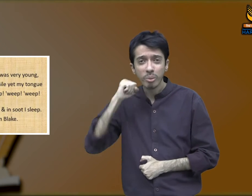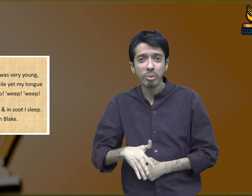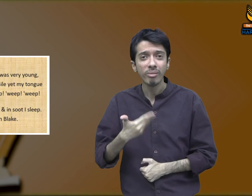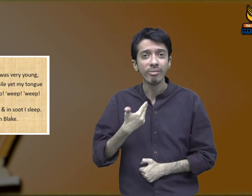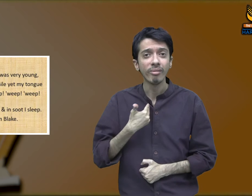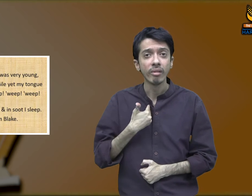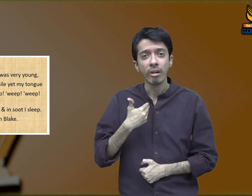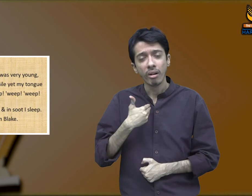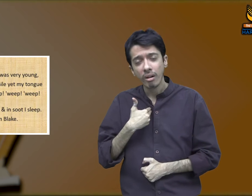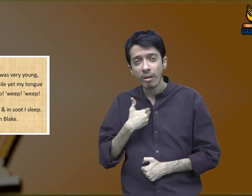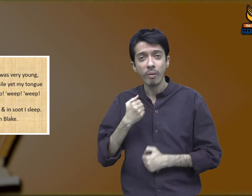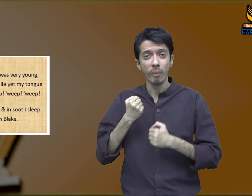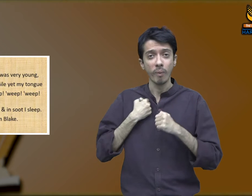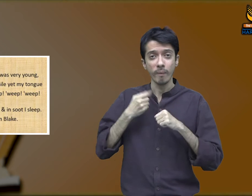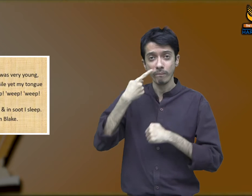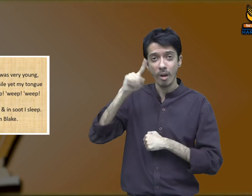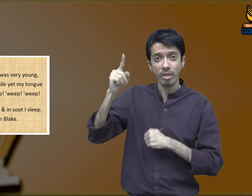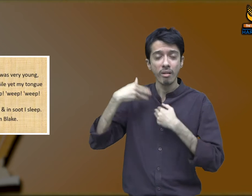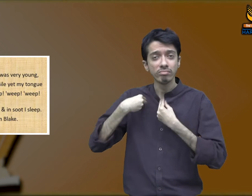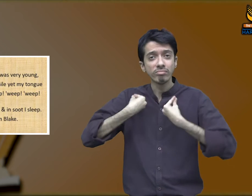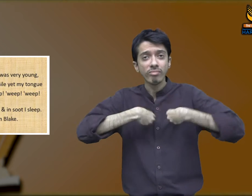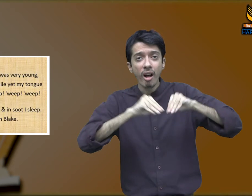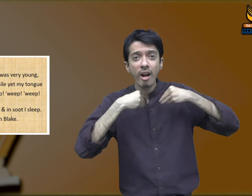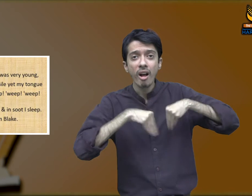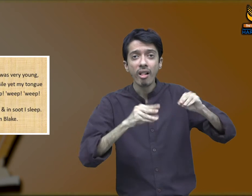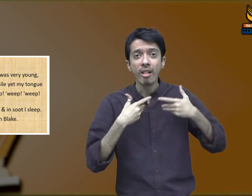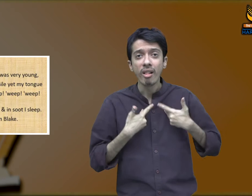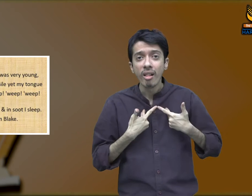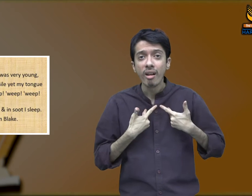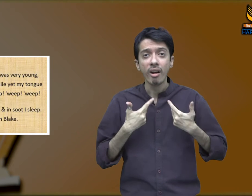I was very young and my father sold me while yet my tongue